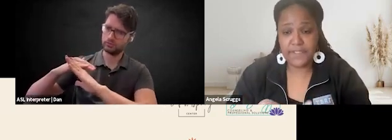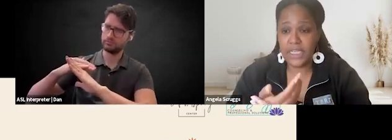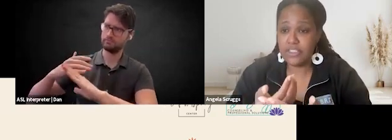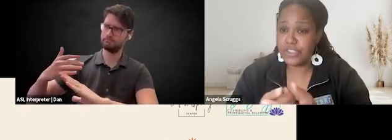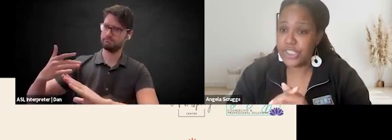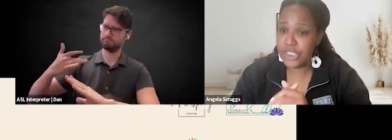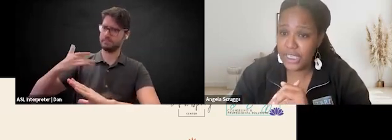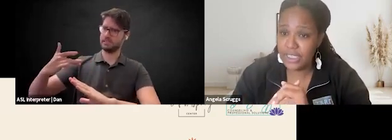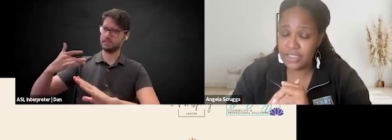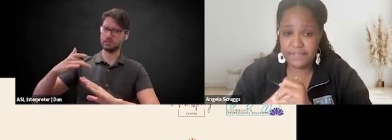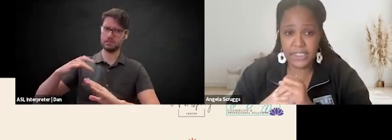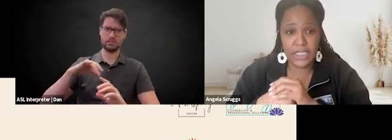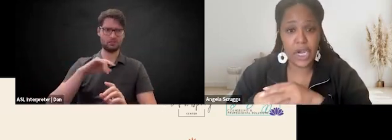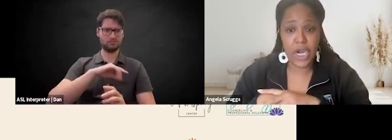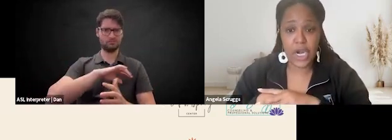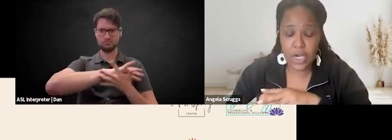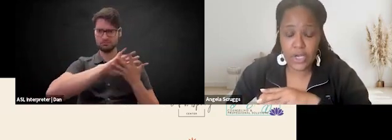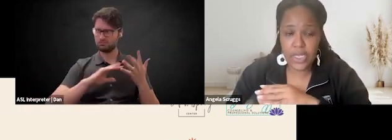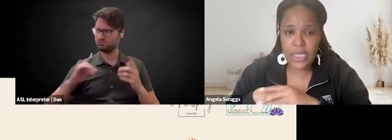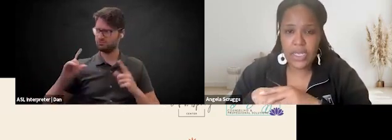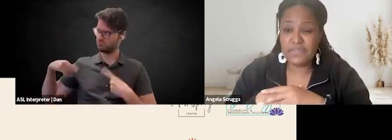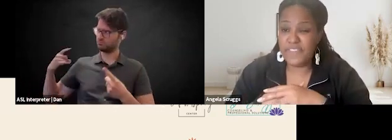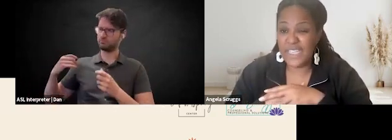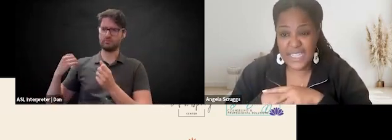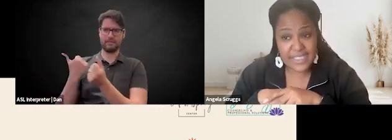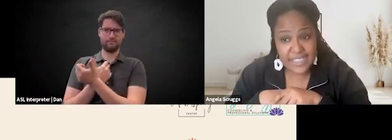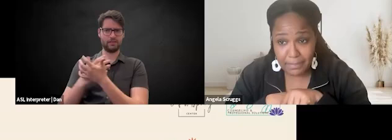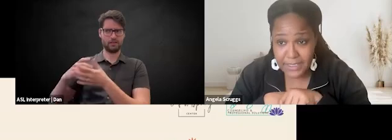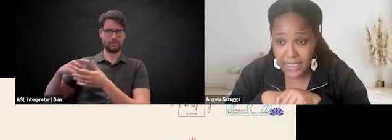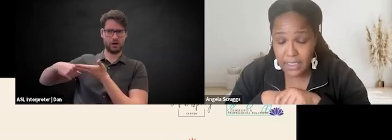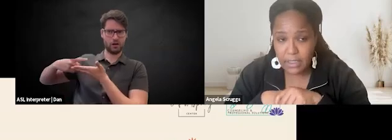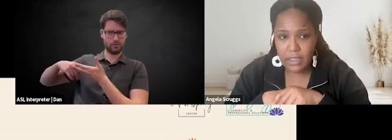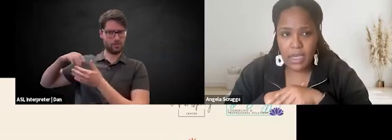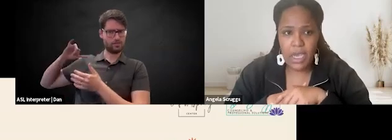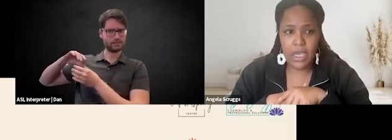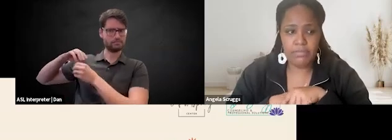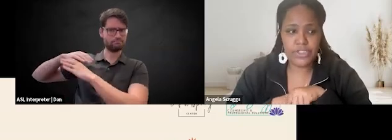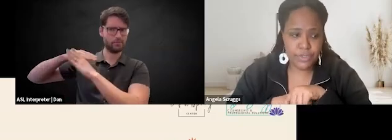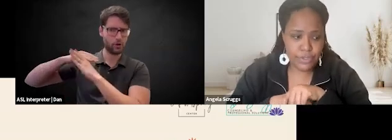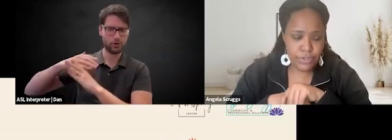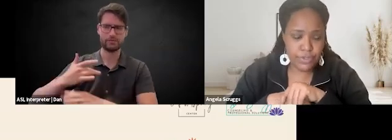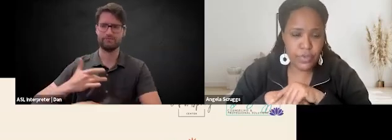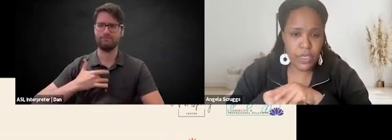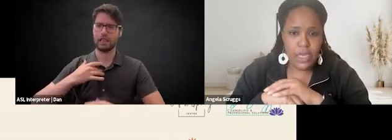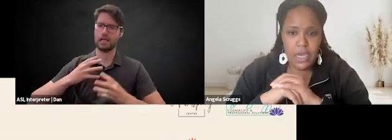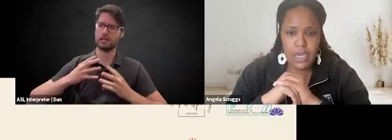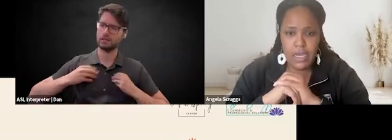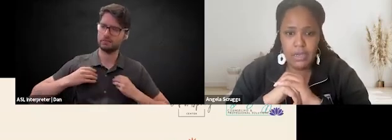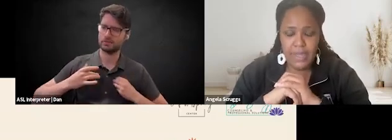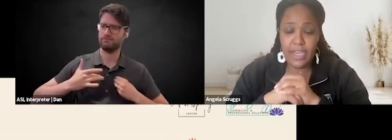to feeling understood, to feeling heard, to feeling accepted, um... to, um...